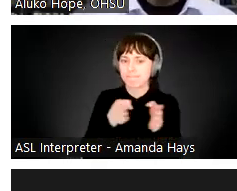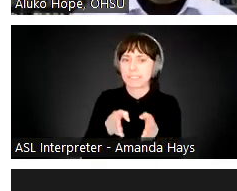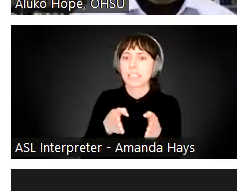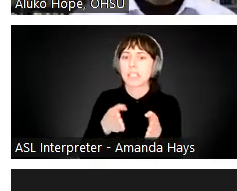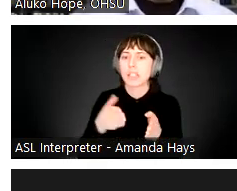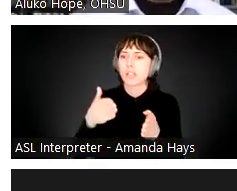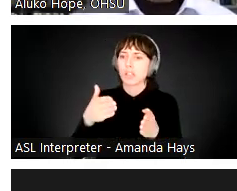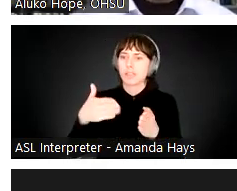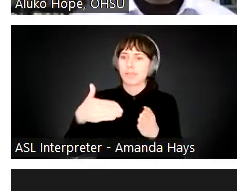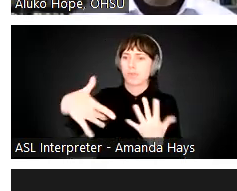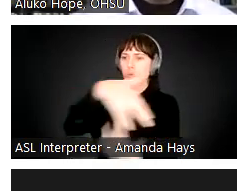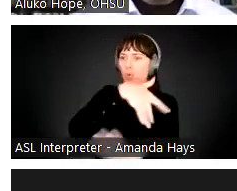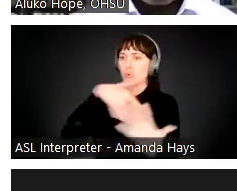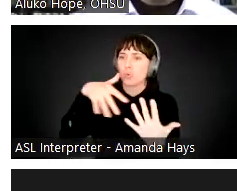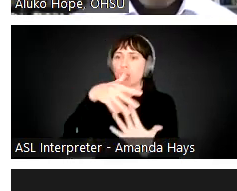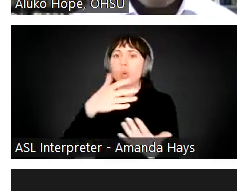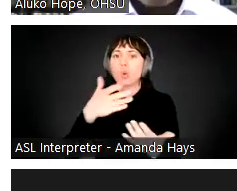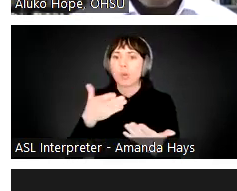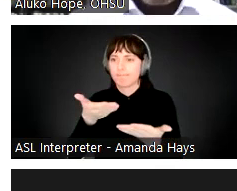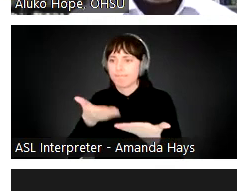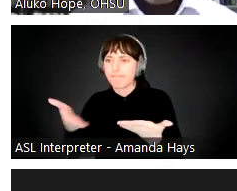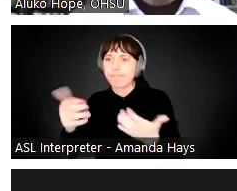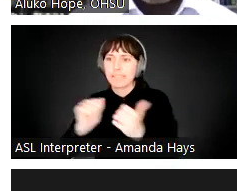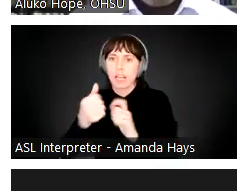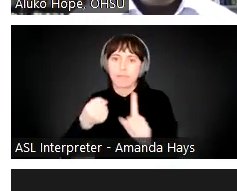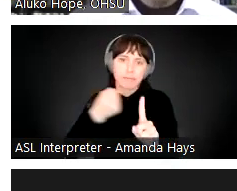causing you to have the symptoms